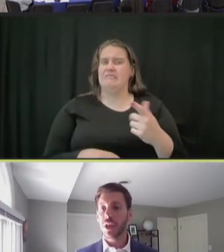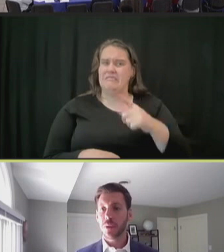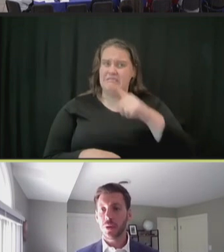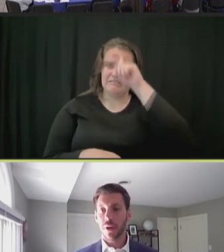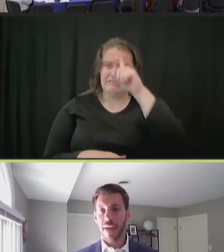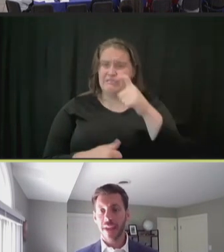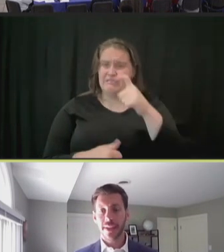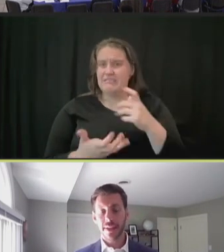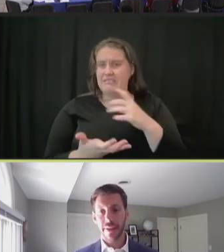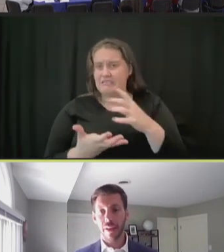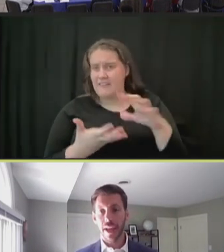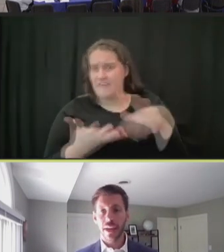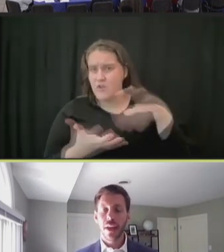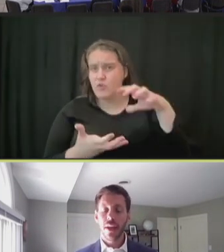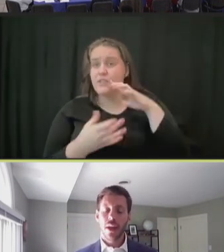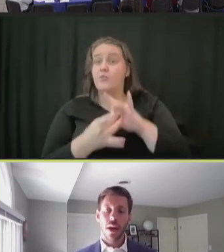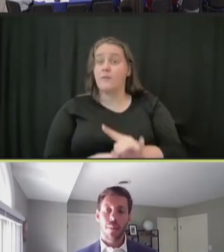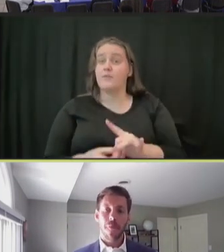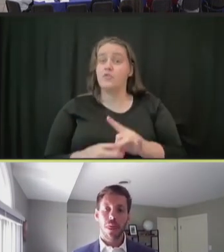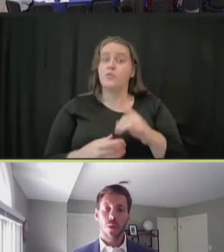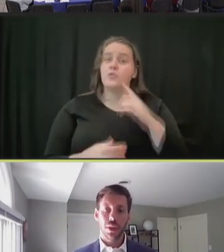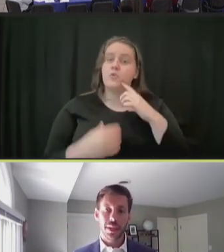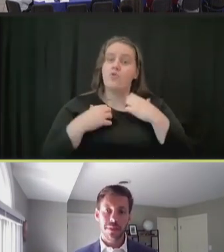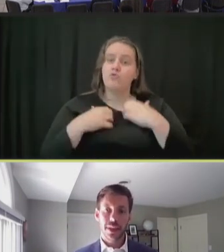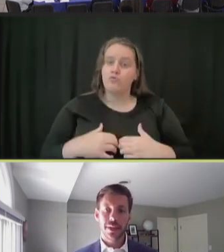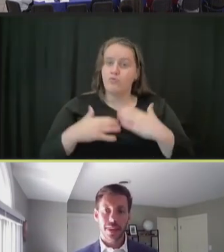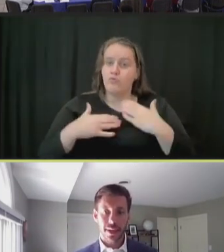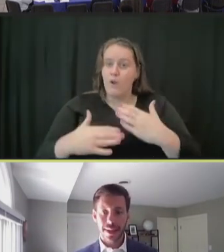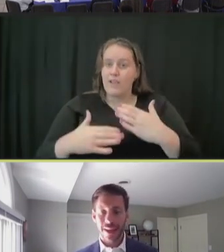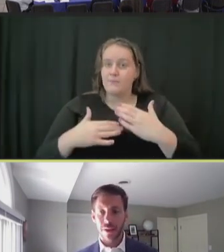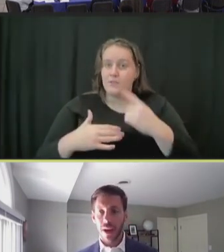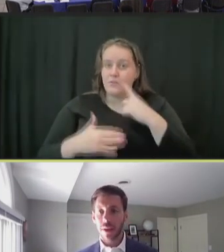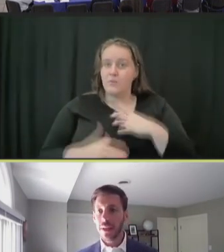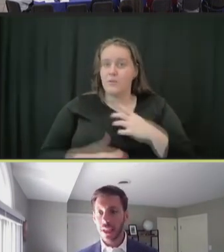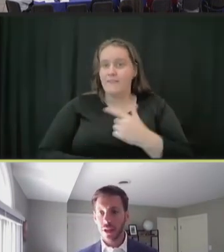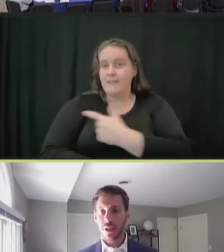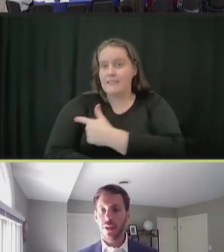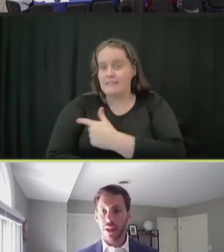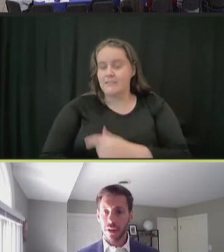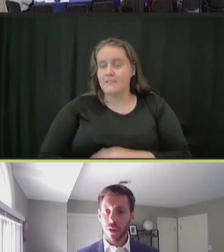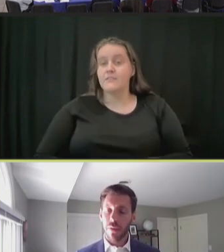respiratory vaccines and the like. What this means is that the recommendation -- if